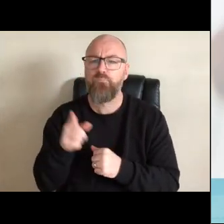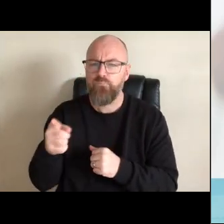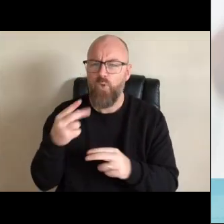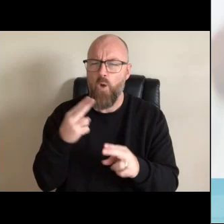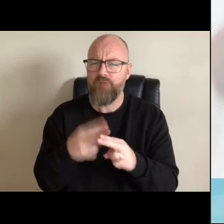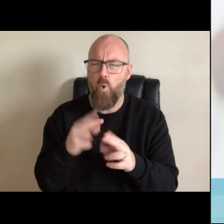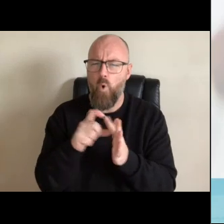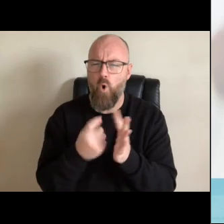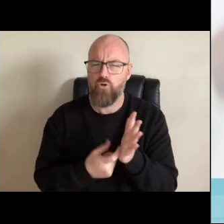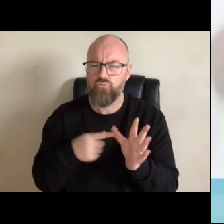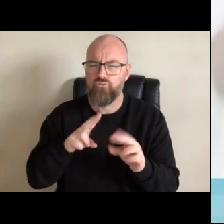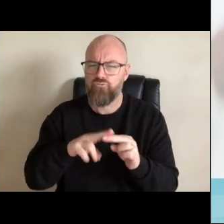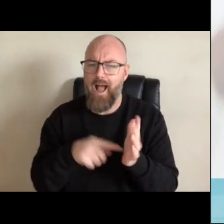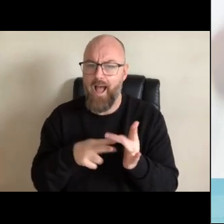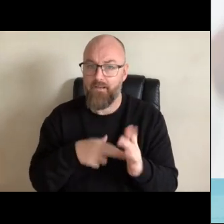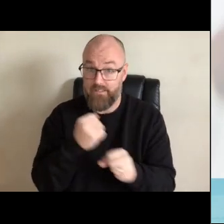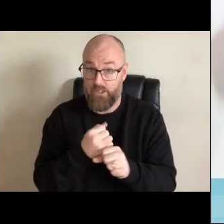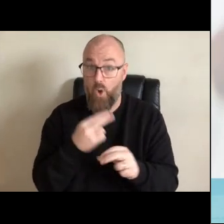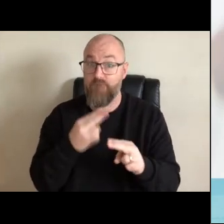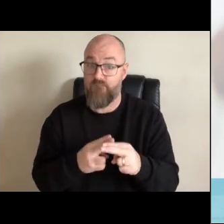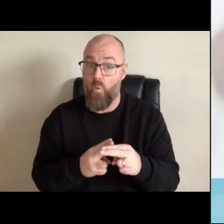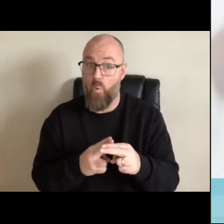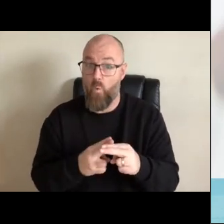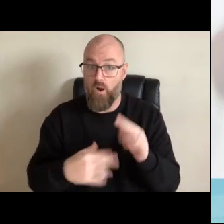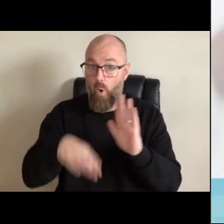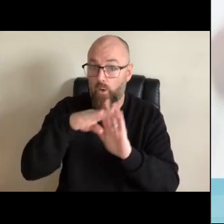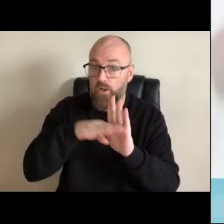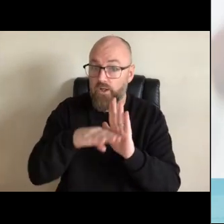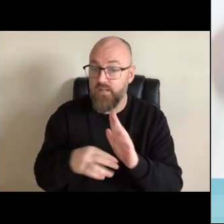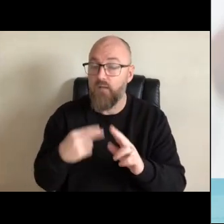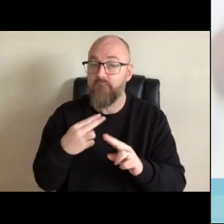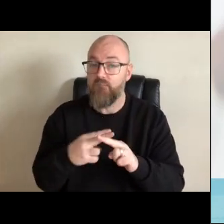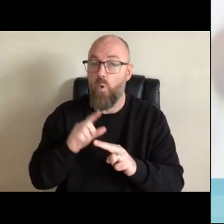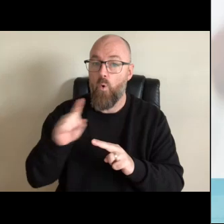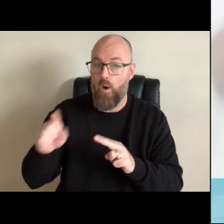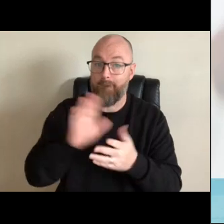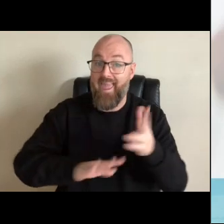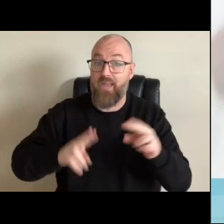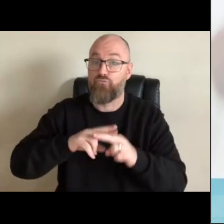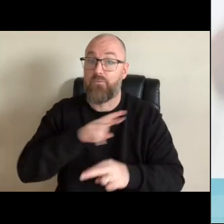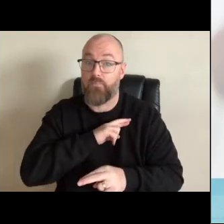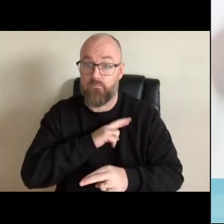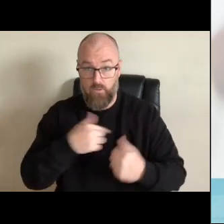Parental responsibility is it appropriate to still draft as sole parental or joint parental